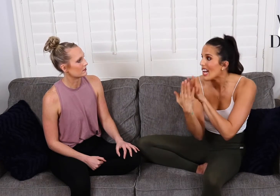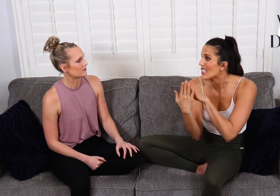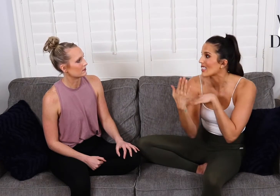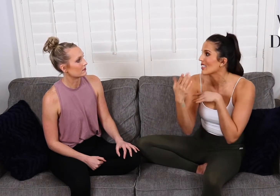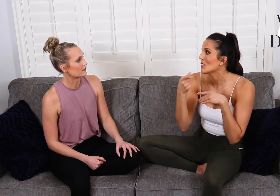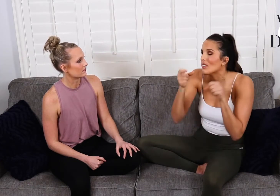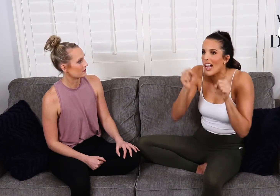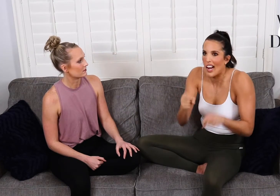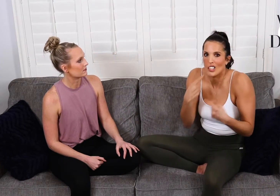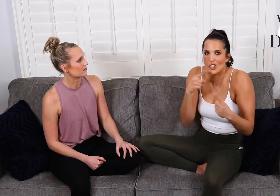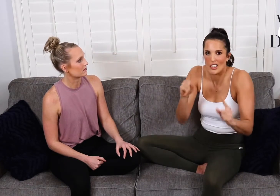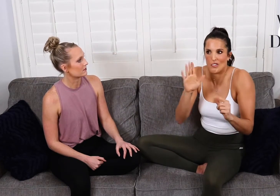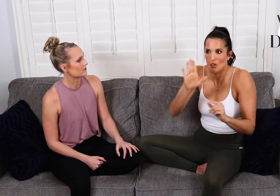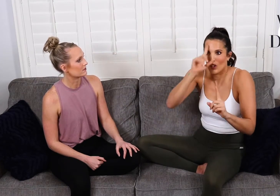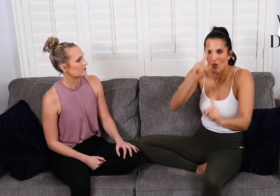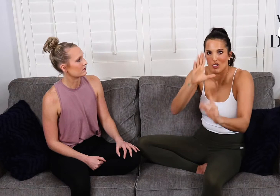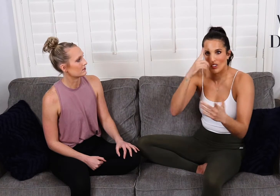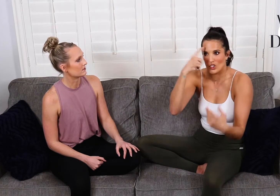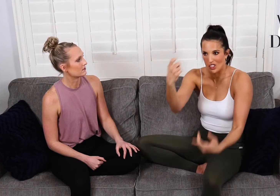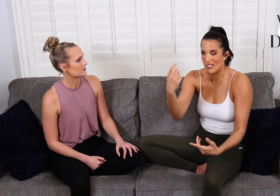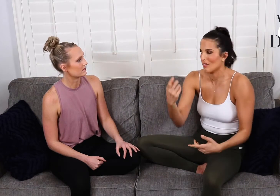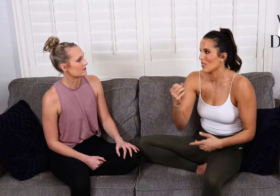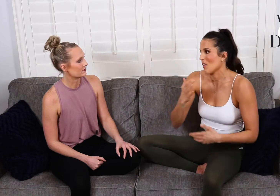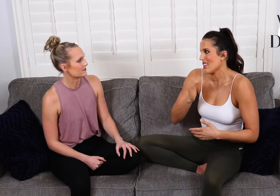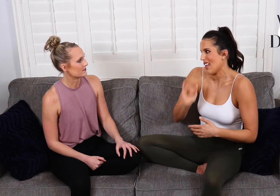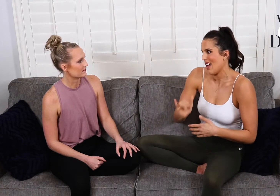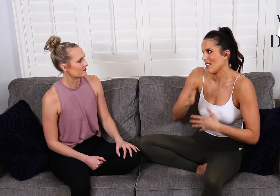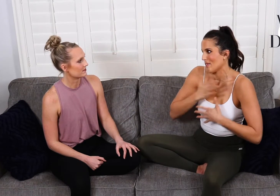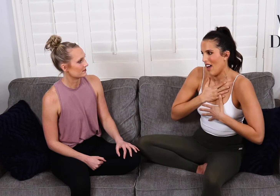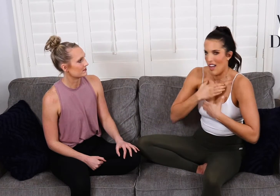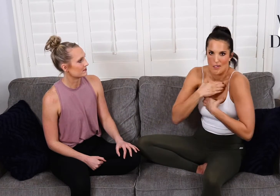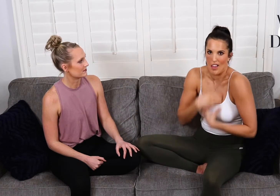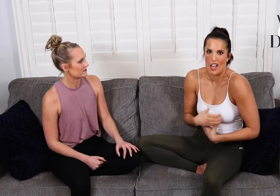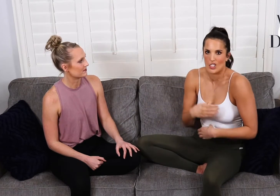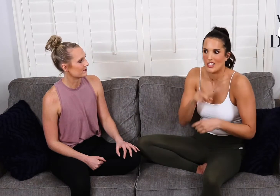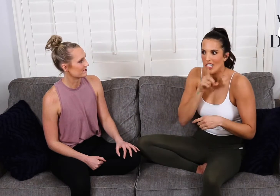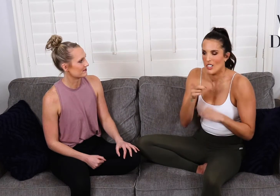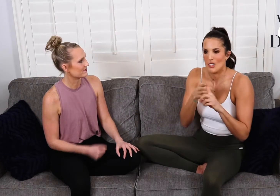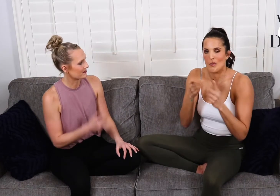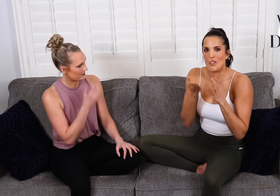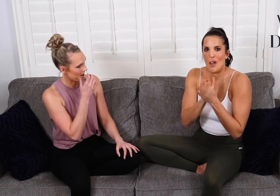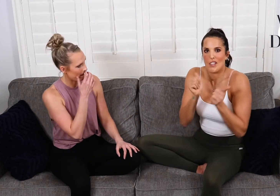you may face that you can achieve your goals and dreams. So that is my passion and it's